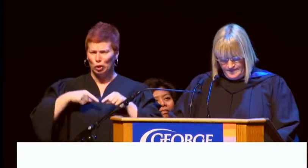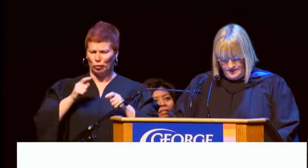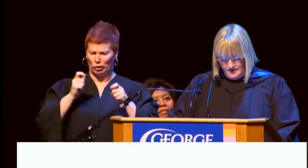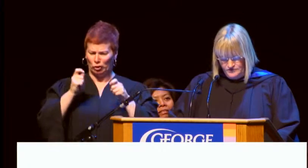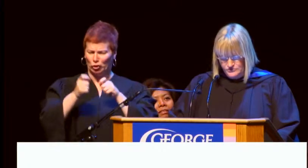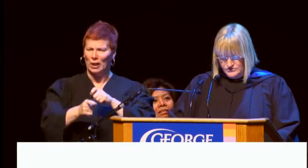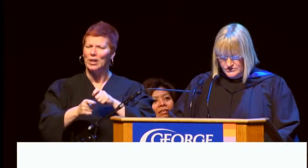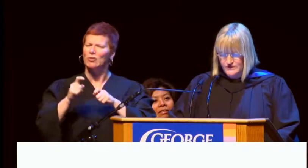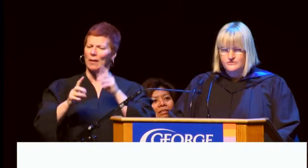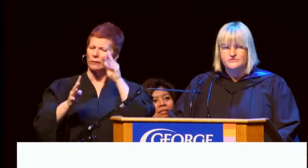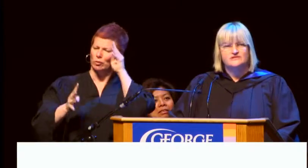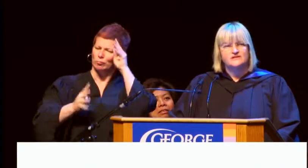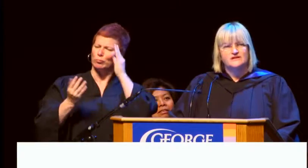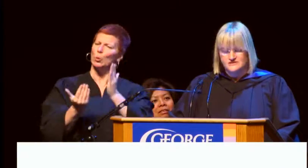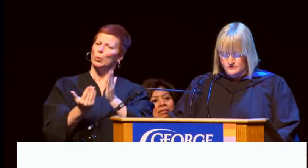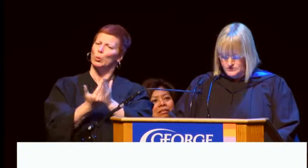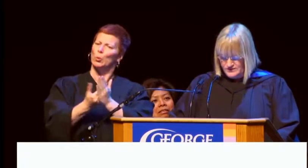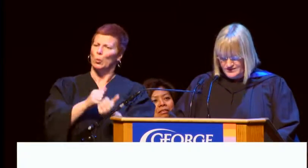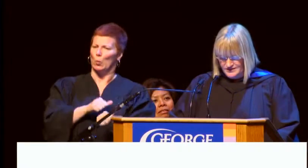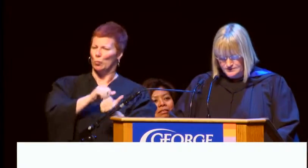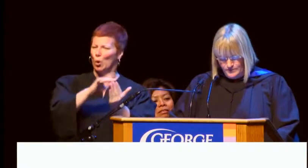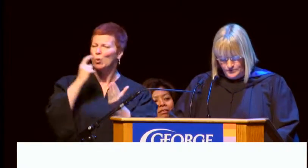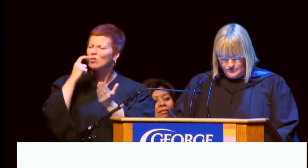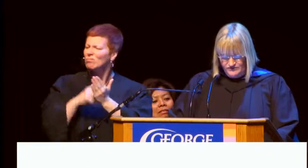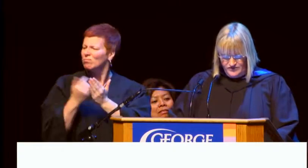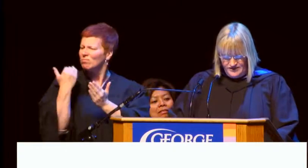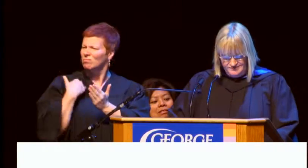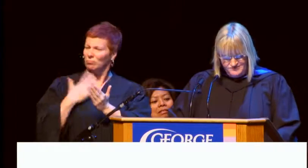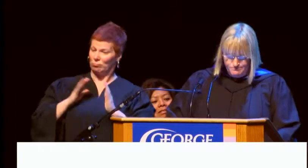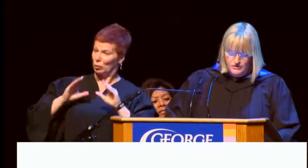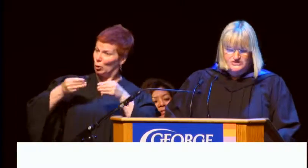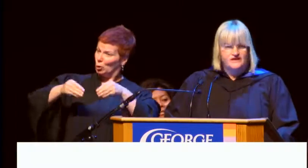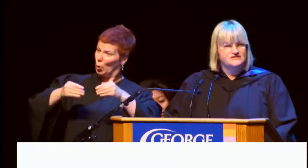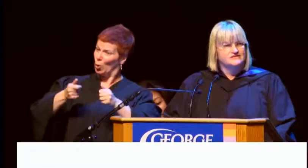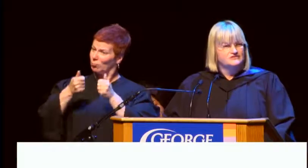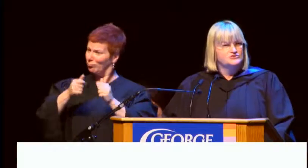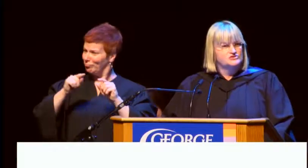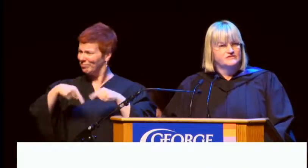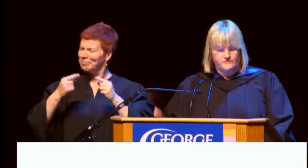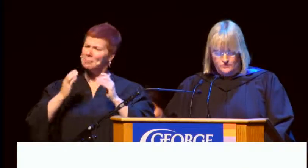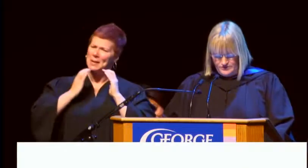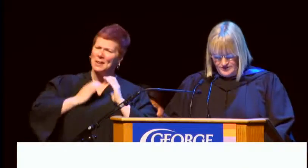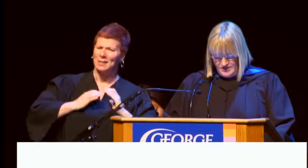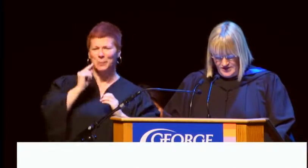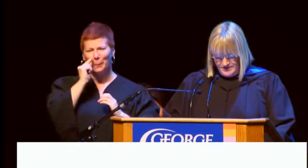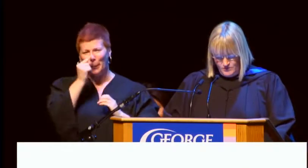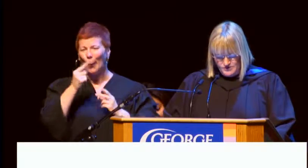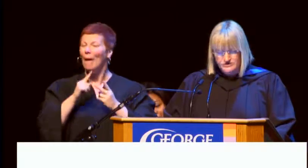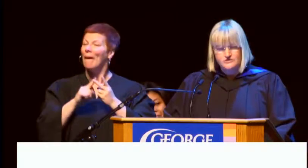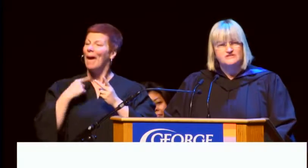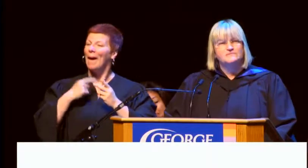PERHAPS I SHOULDN'T BE SAYING THIS IN PUBLIC -- HOWEVER WE PERSIST, POLITELY OF COURSE BECAUSE WE ARE CANADIAN AFTER ALL, AND IT PAYS OFF, NOT JUST FOR THE COOKBOOK STORE, BUT ALSO FOR ALL THOSE IN TORONTO INTERESTED IN FOOD.